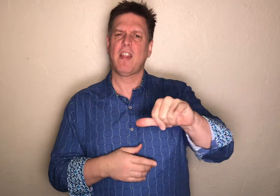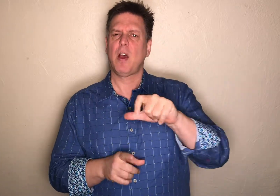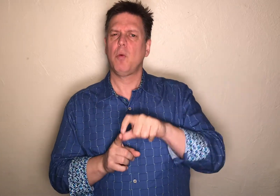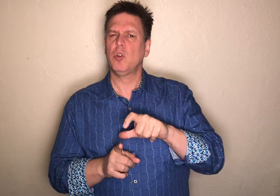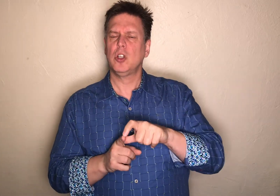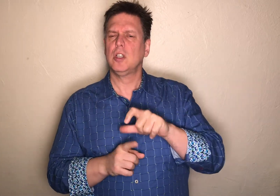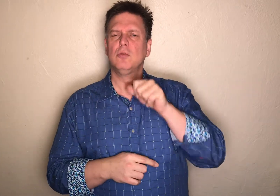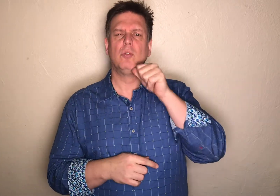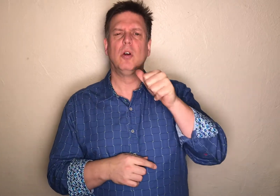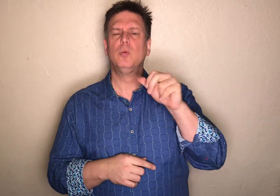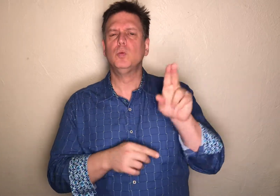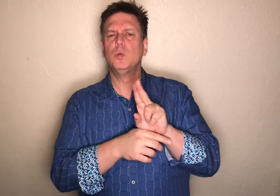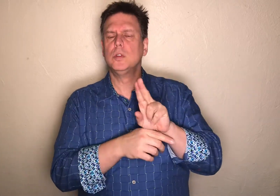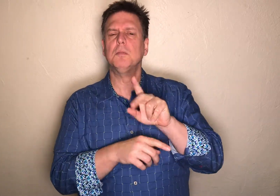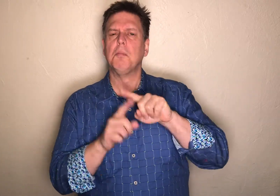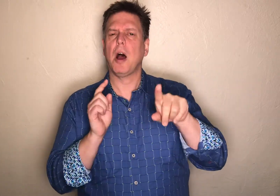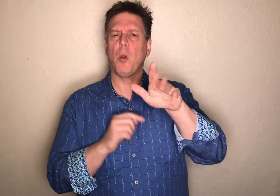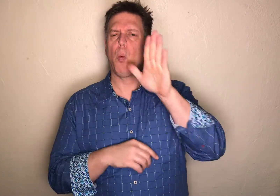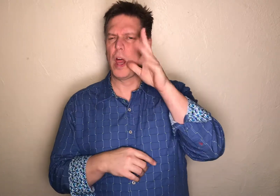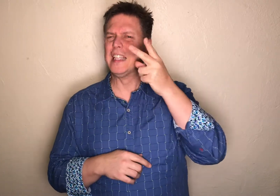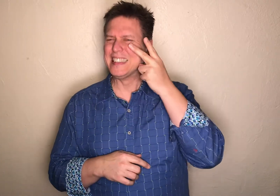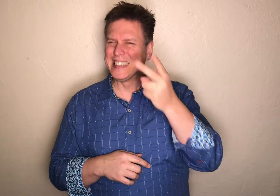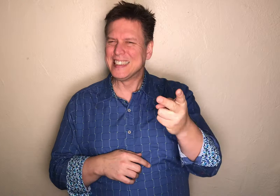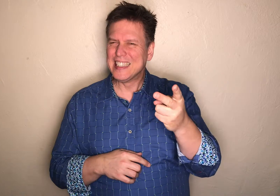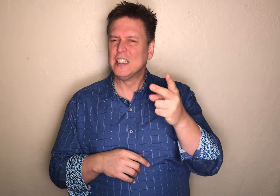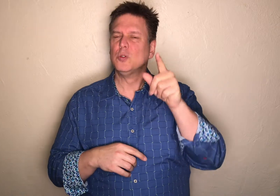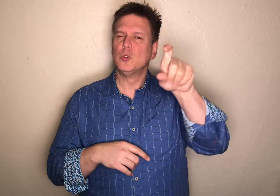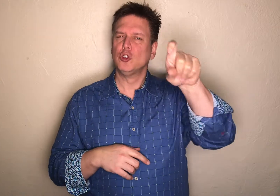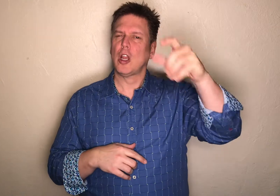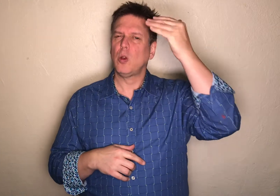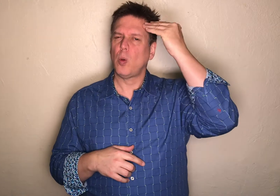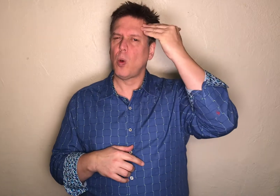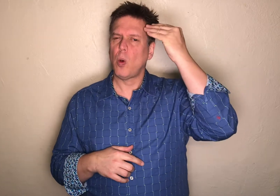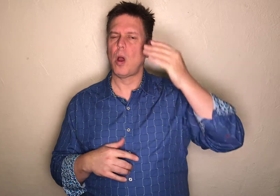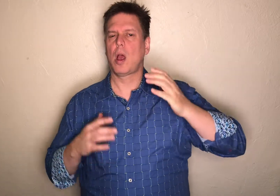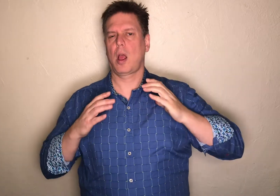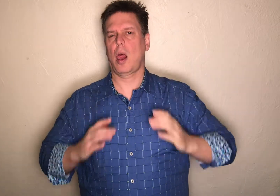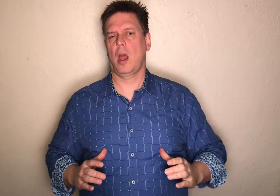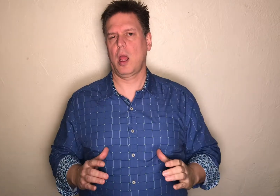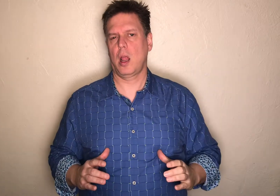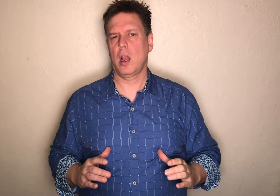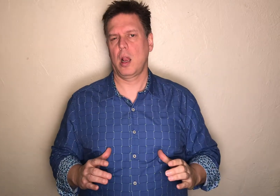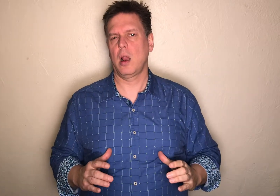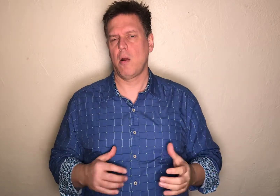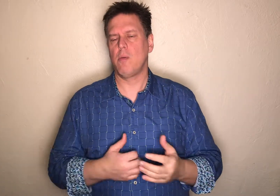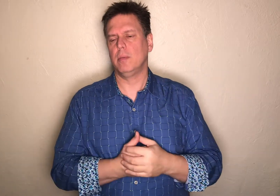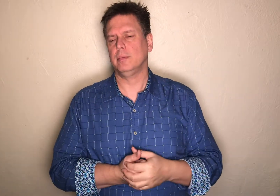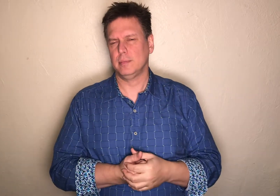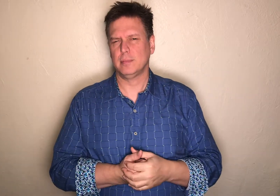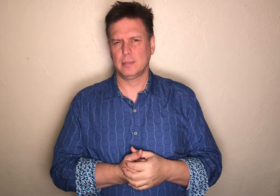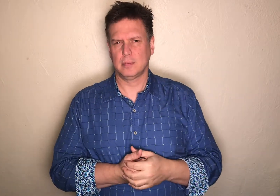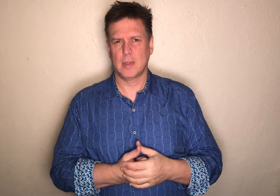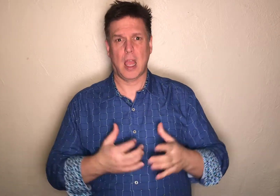some people don't use this word but you're going to see it so you should know it